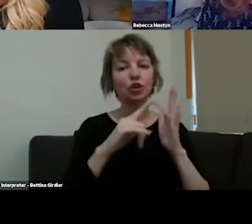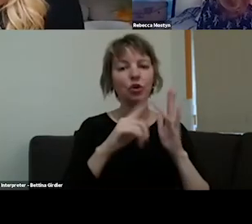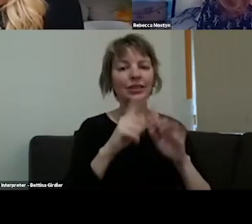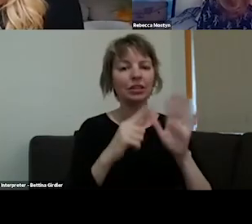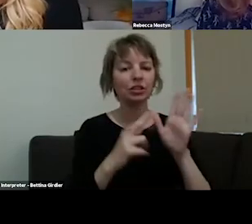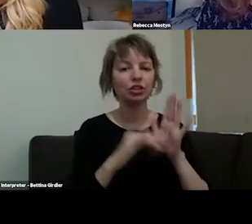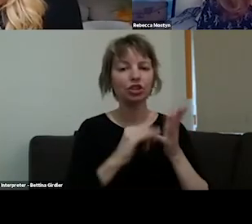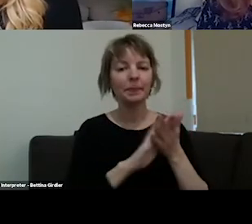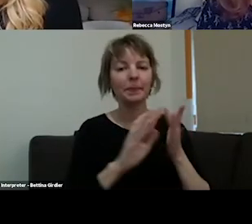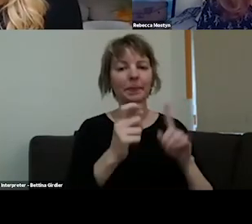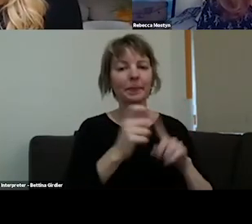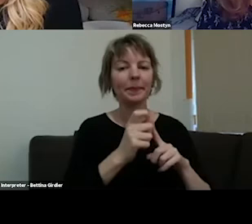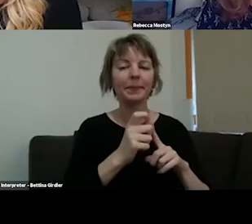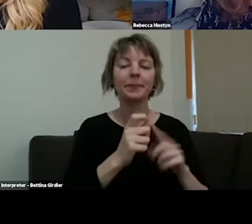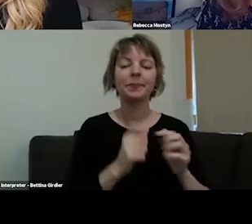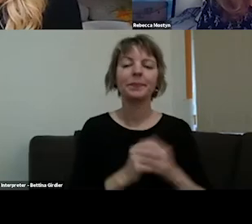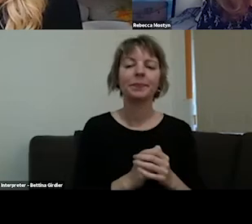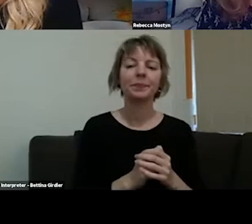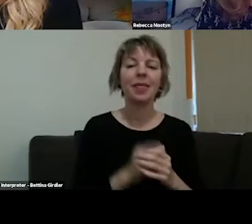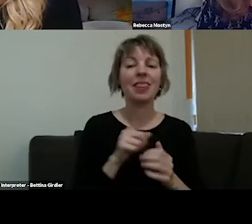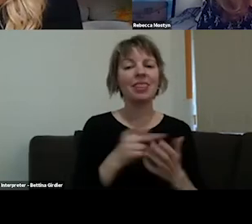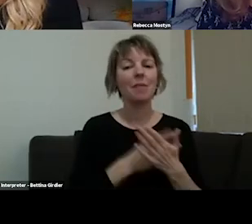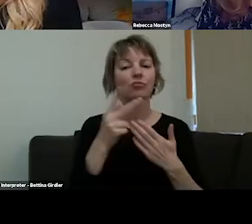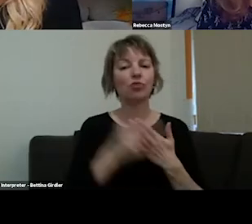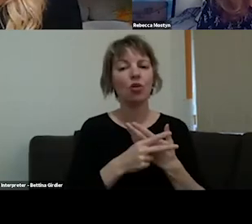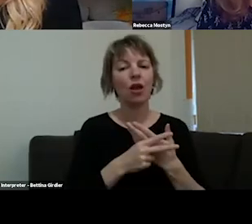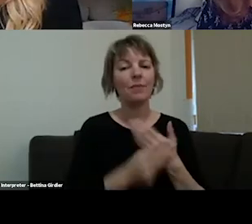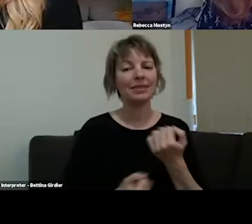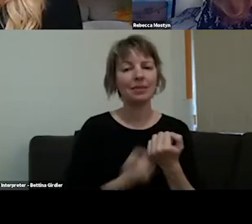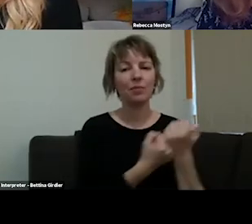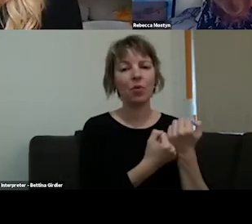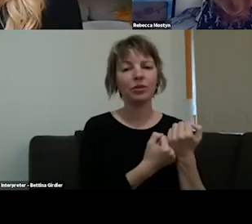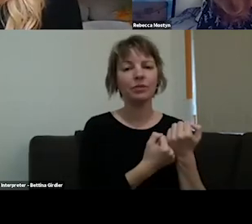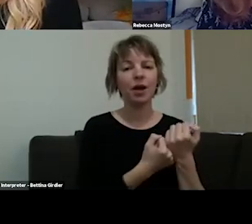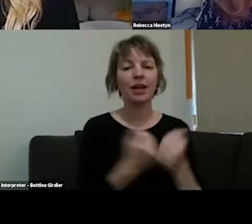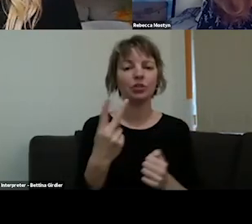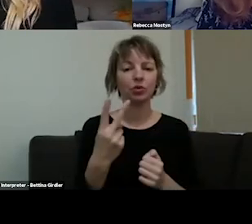So the way that the program runs is it's supported by two elders and there's also elders hold to the group